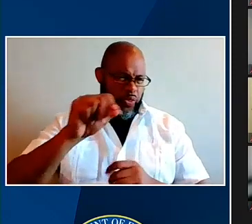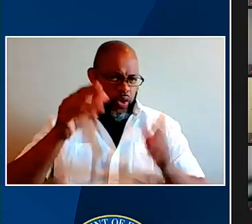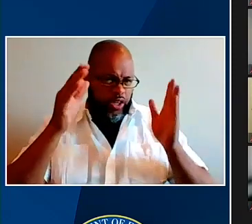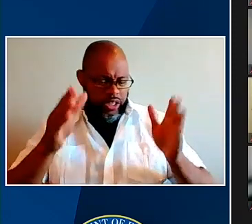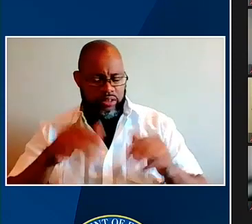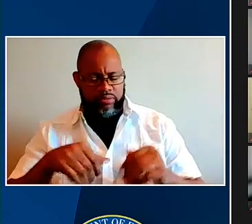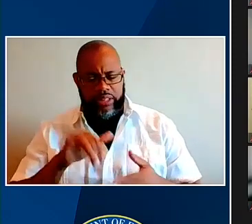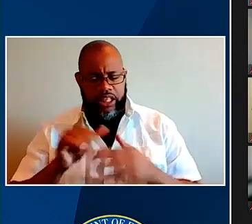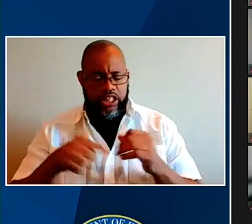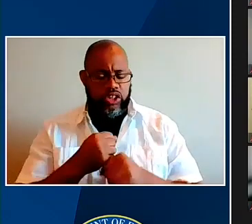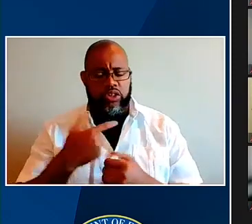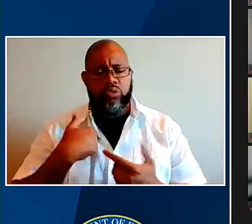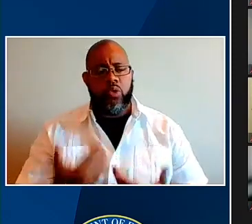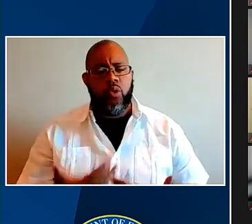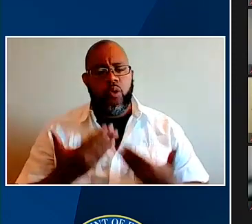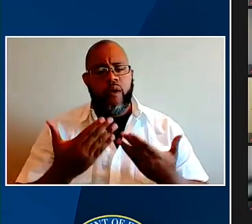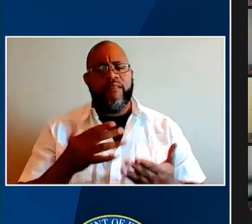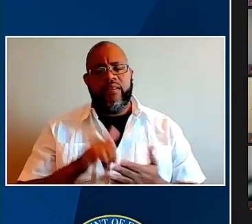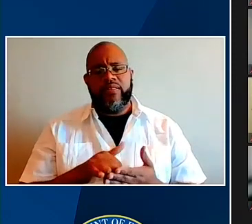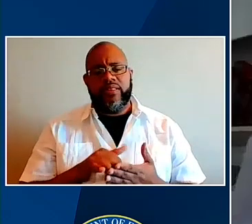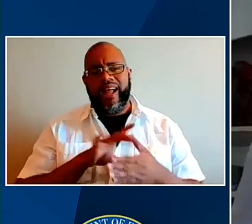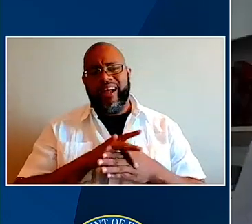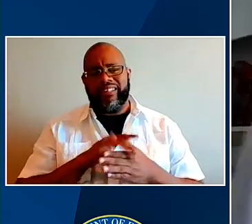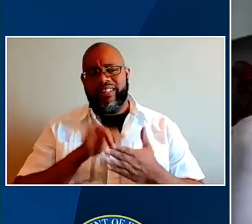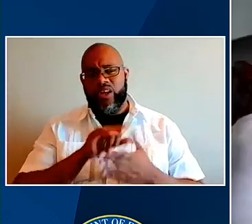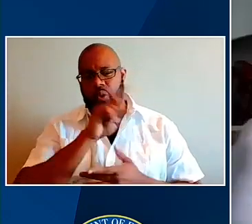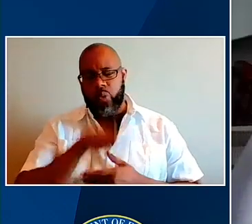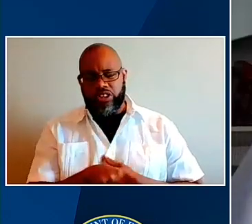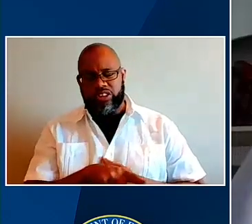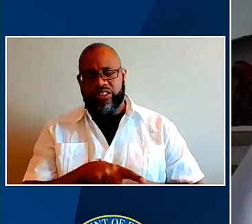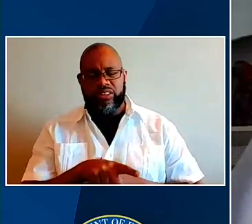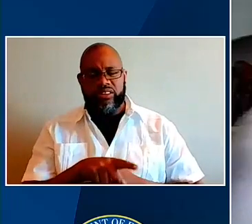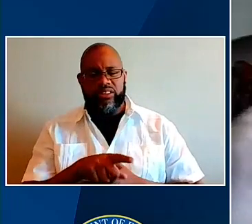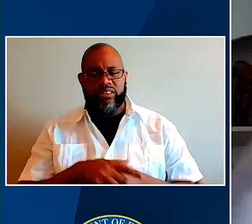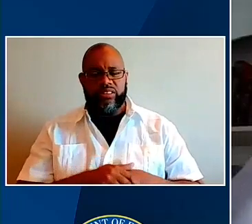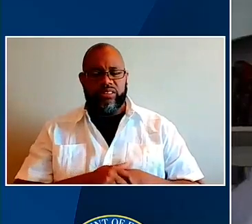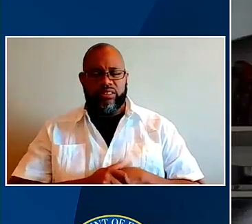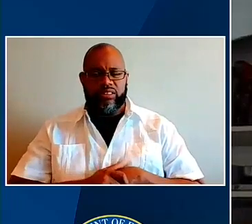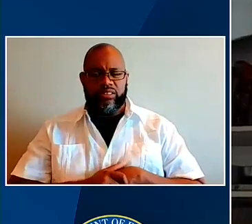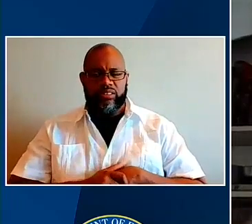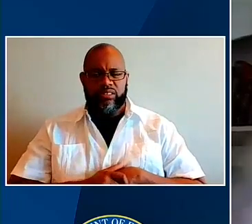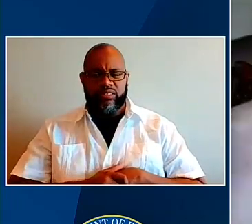So I mean, I'm not sure the context of your question beyond, you know, do we feel